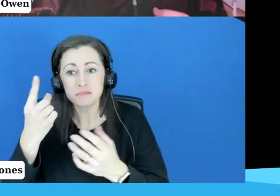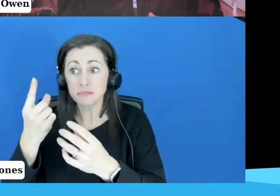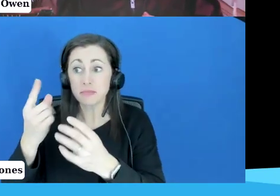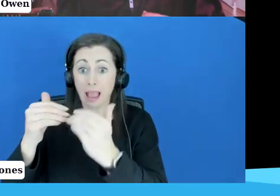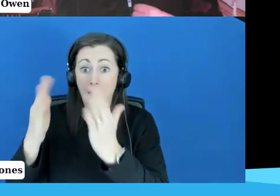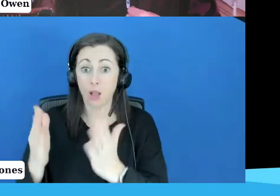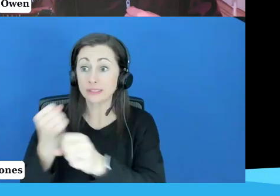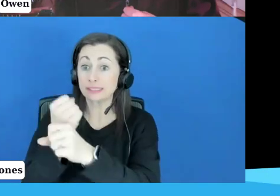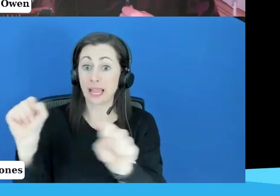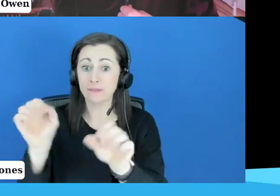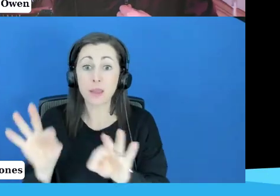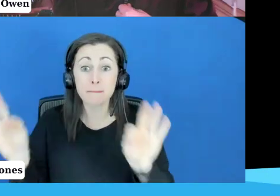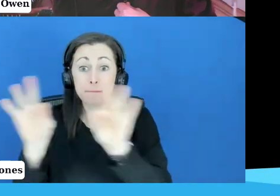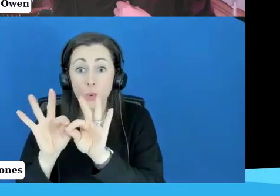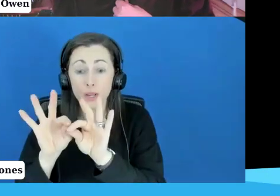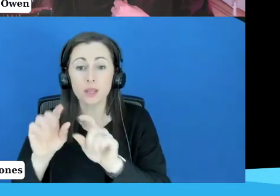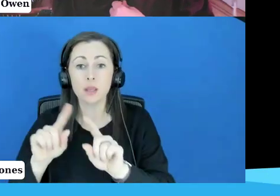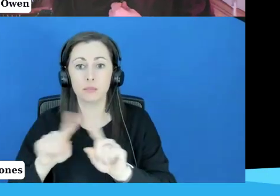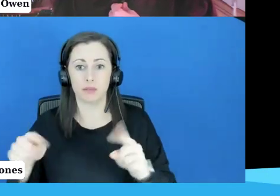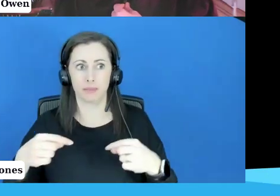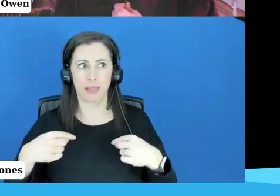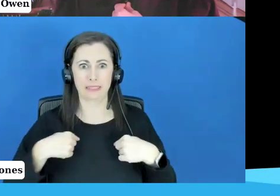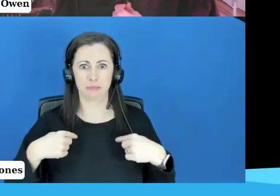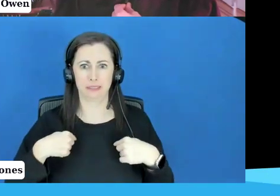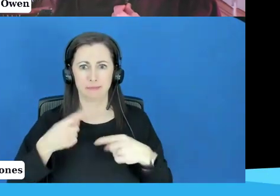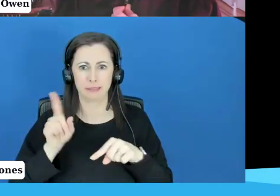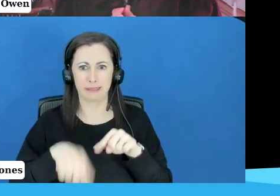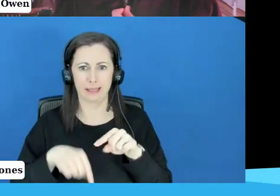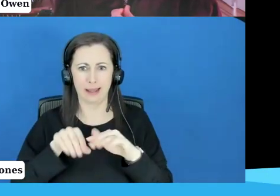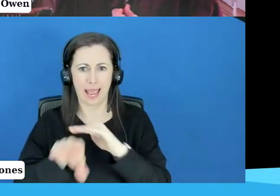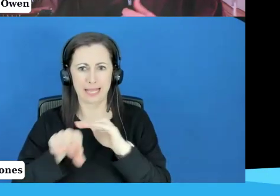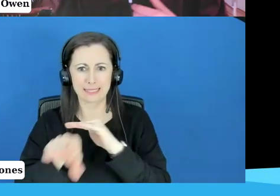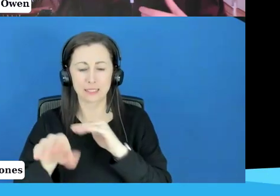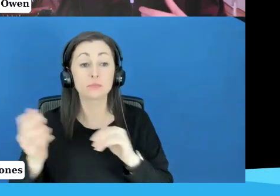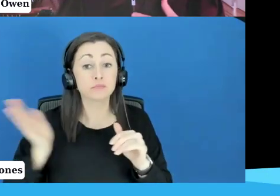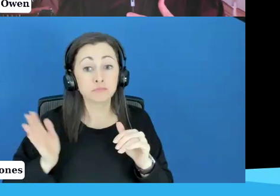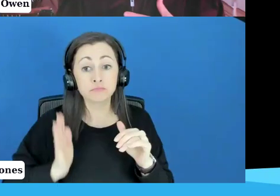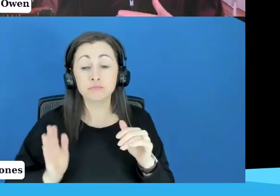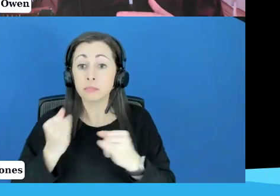But now it's also me proofed this place where I used to be as independent as I could be